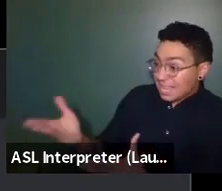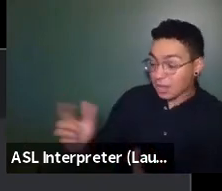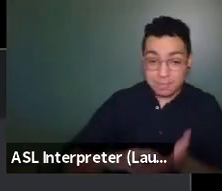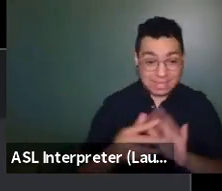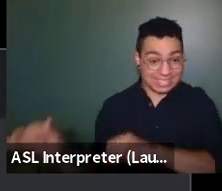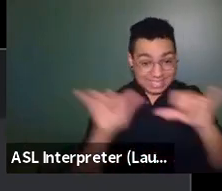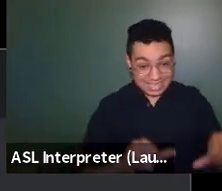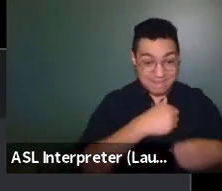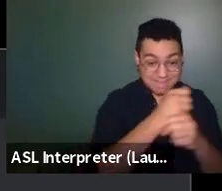ESD 112 - Katherine Livick: That's correct.